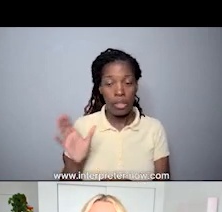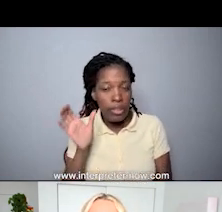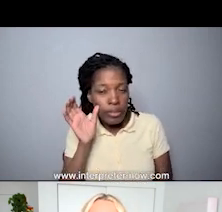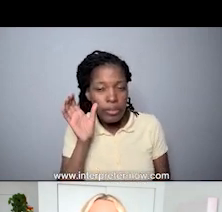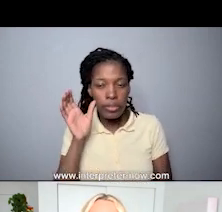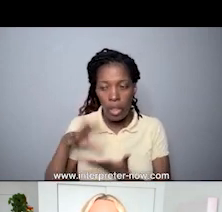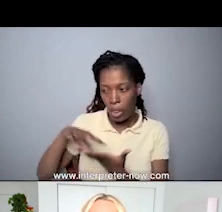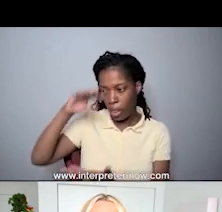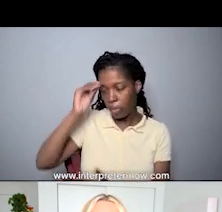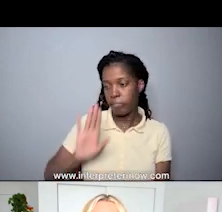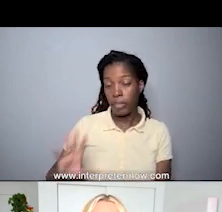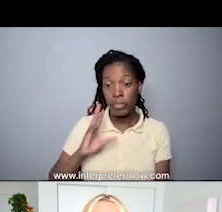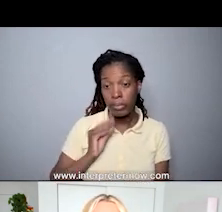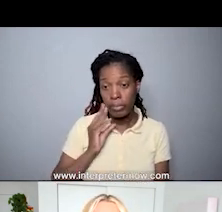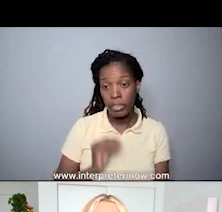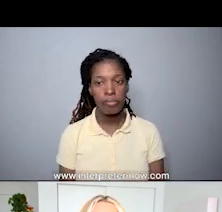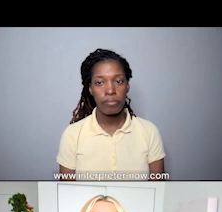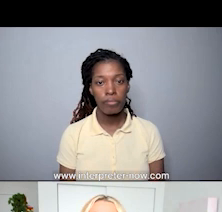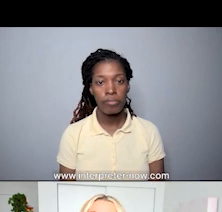understanding their experiences.